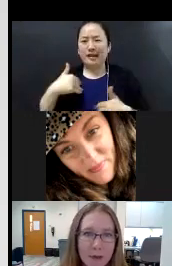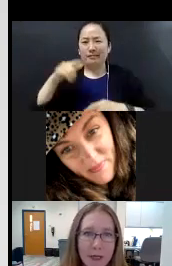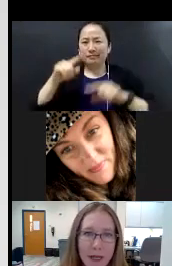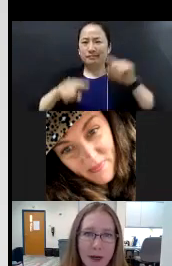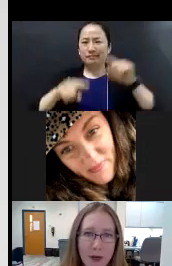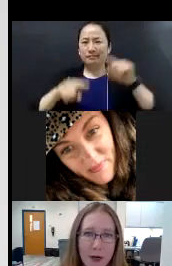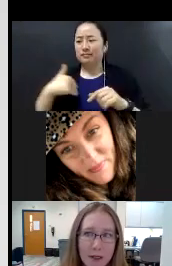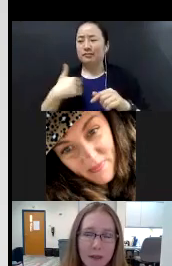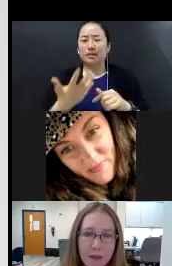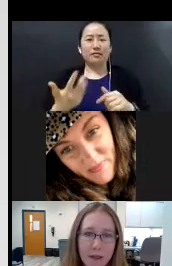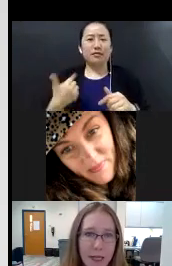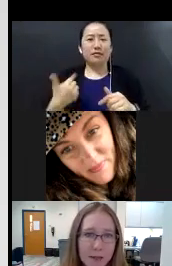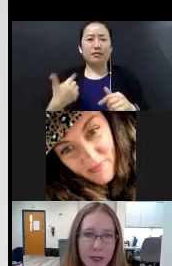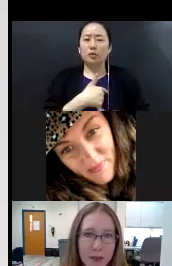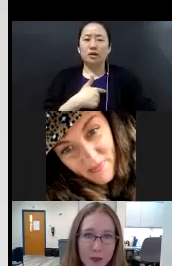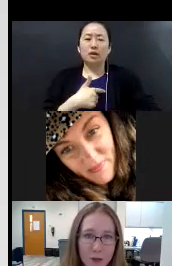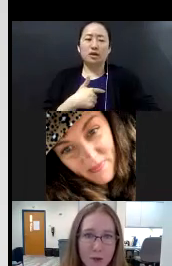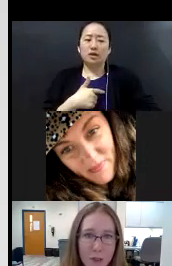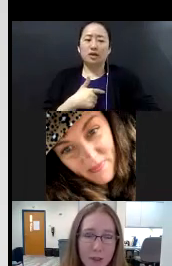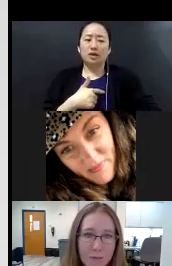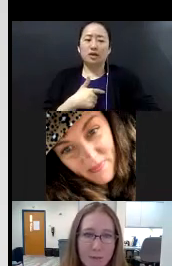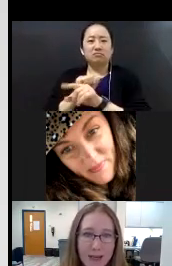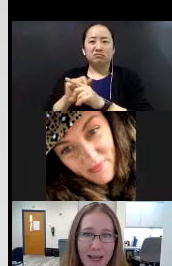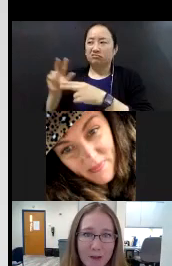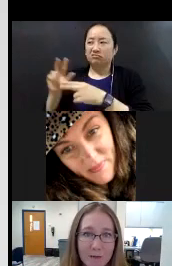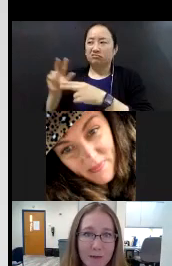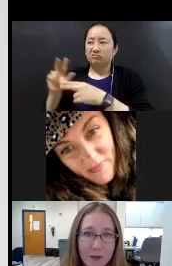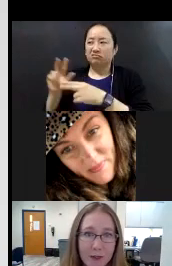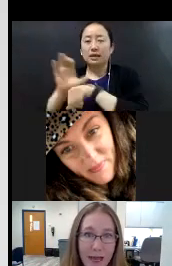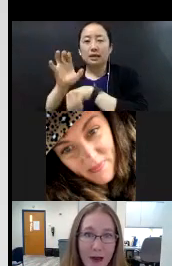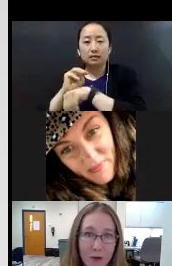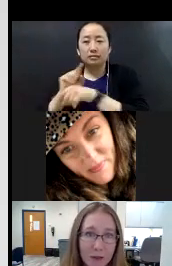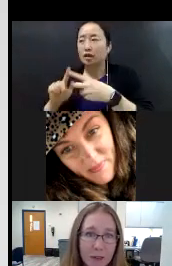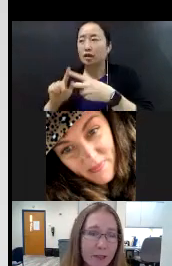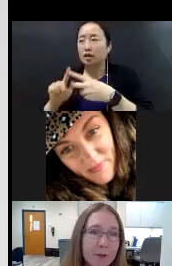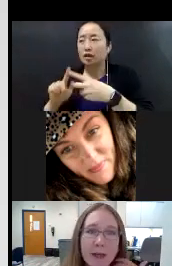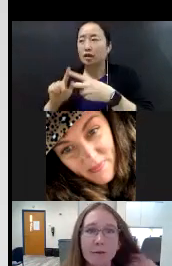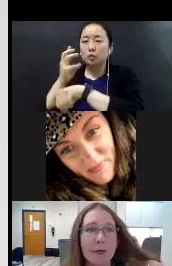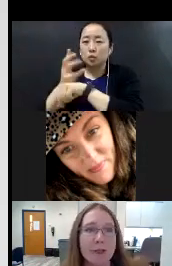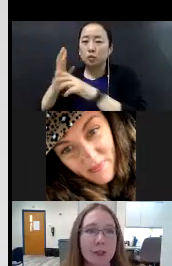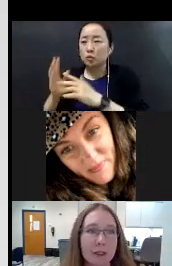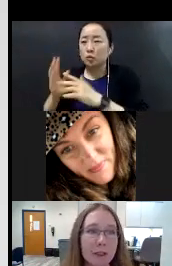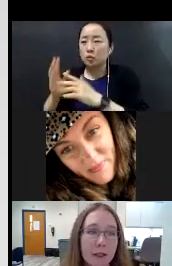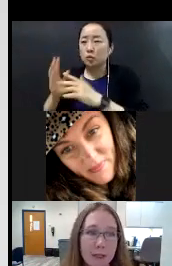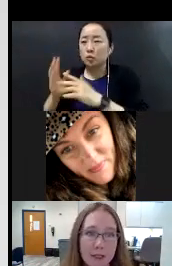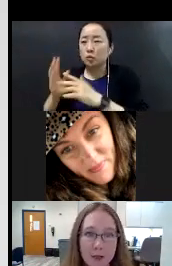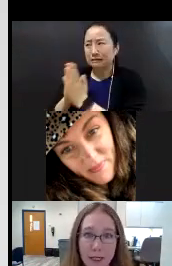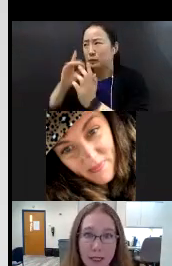WE RELY ON OUR CASE MANGER AND SOCIAL WORKER TO KIND OF HAVE THEIR FEELERS OUT BECAUSE THEY ARE IN AND